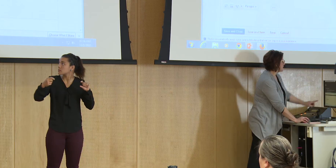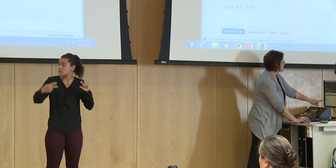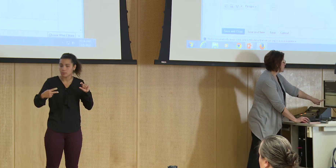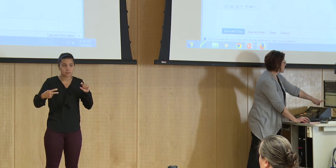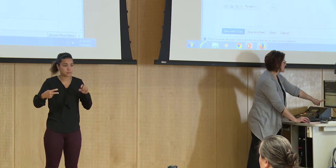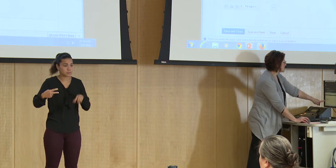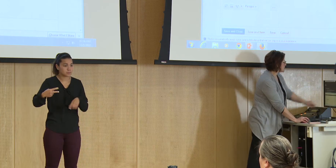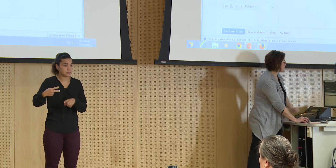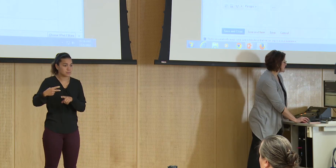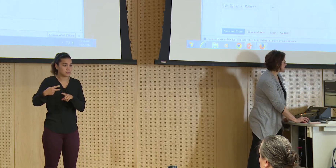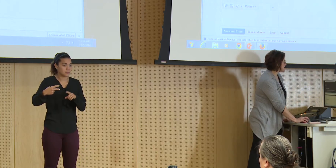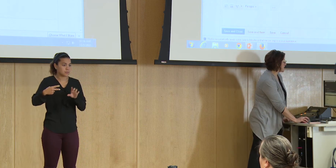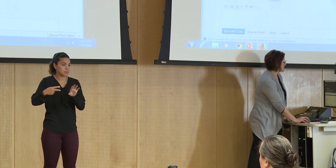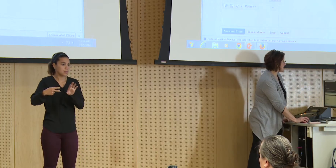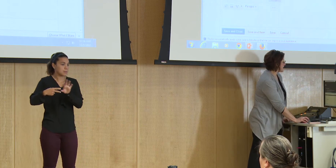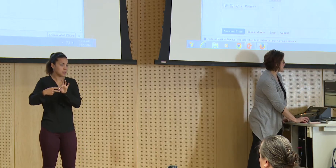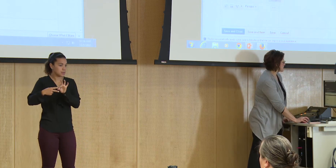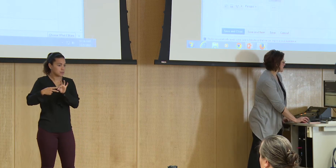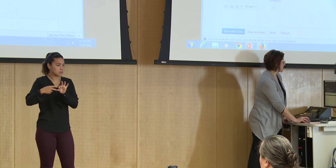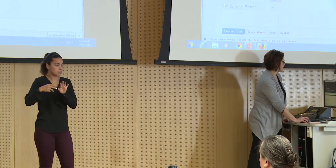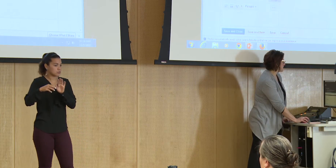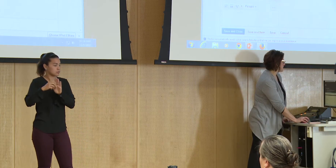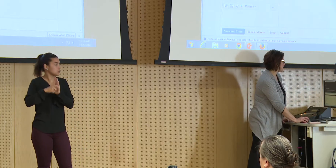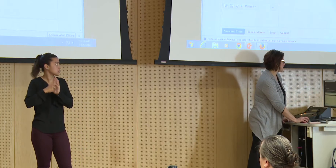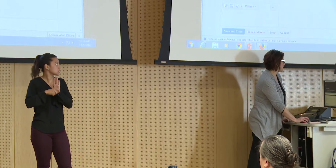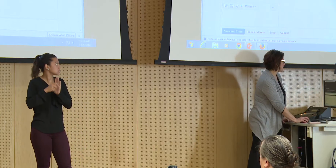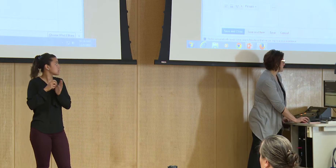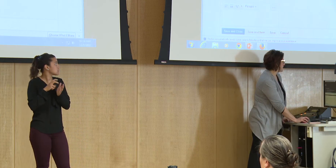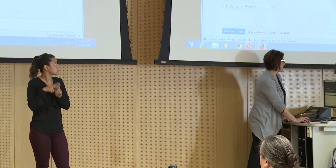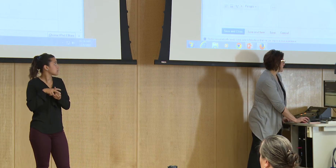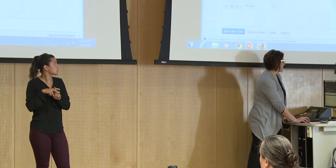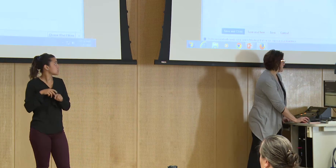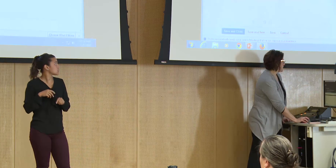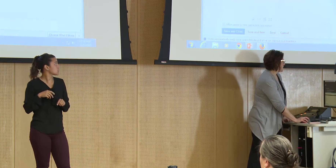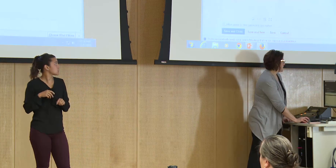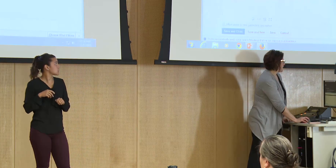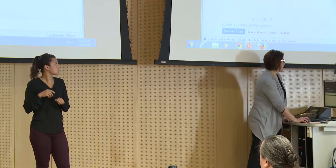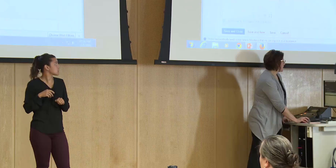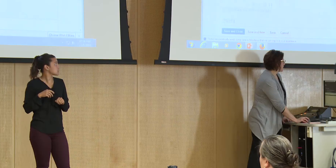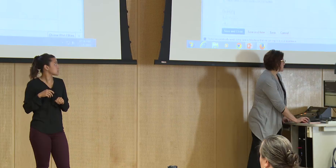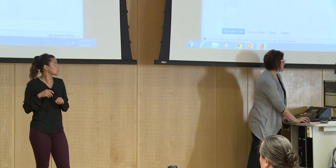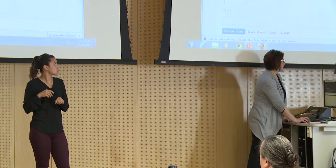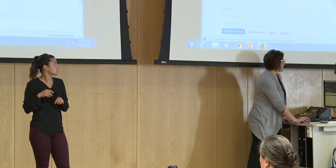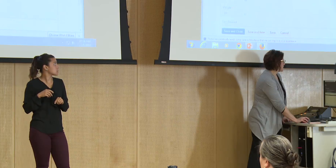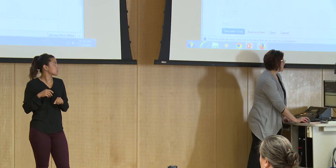it belongs in the "written assignment" category. And then if I scroll down a little further--